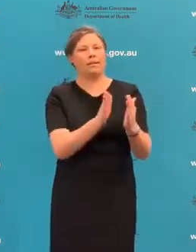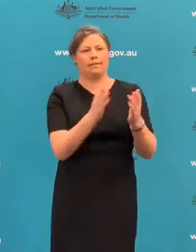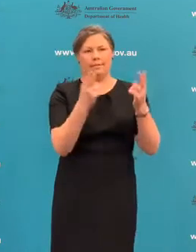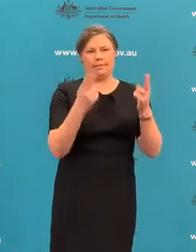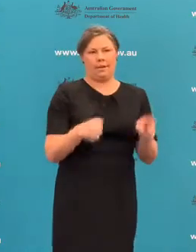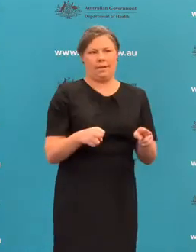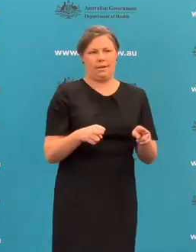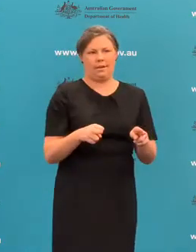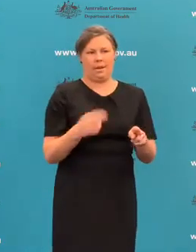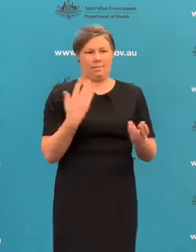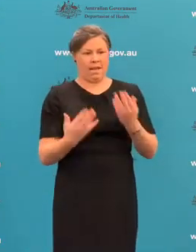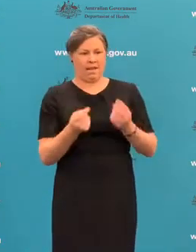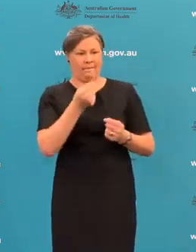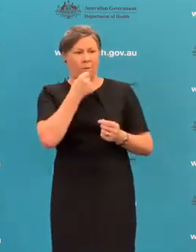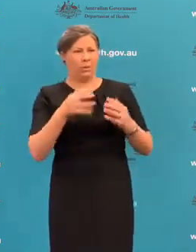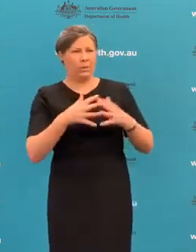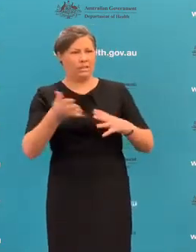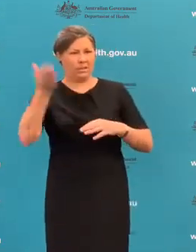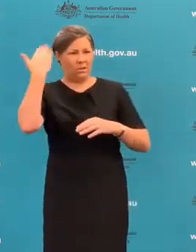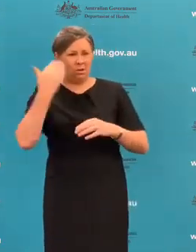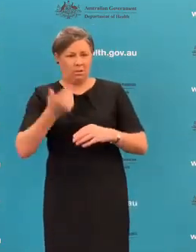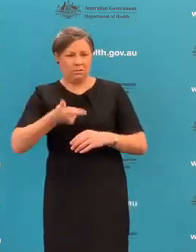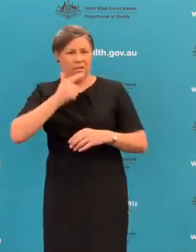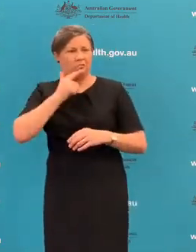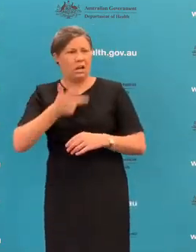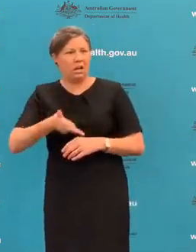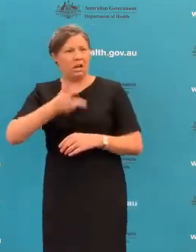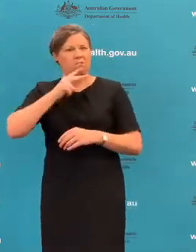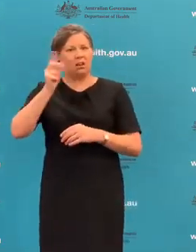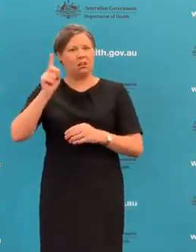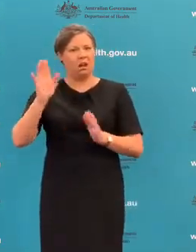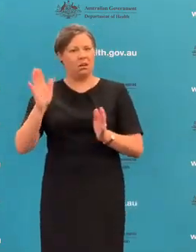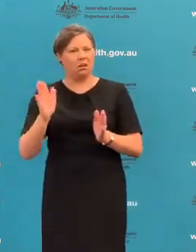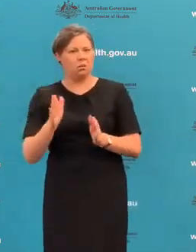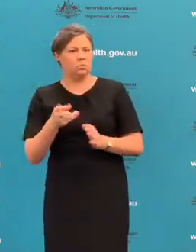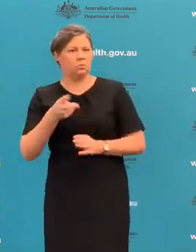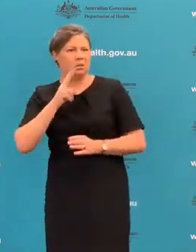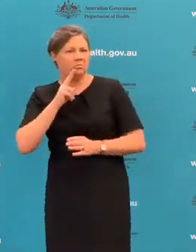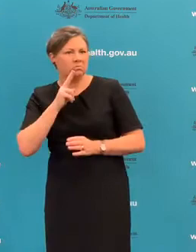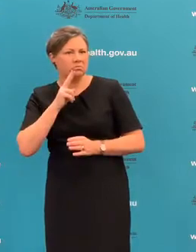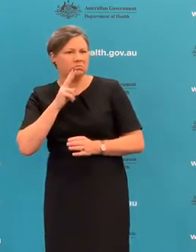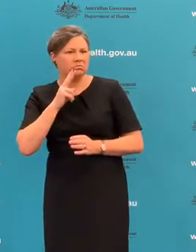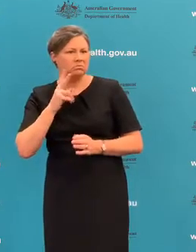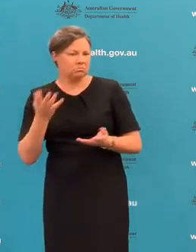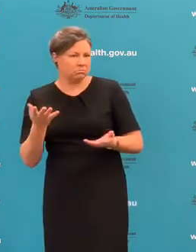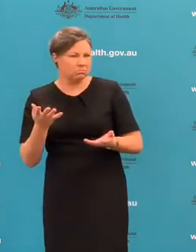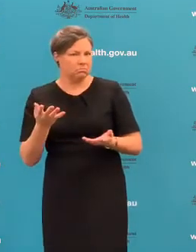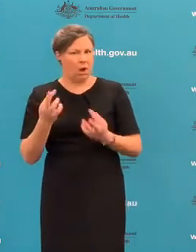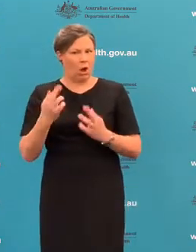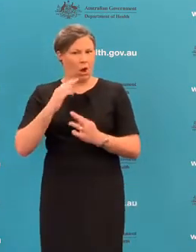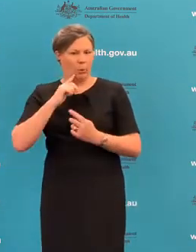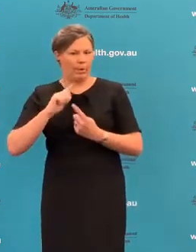weeks ago. And so we hope that we'll continue to see that continuing low level, lowering